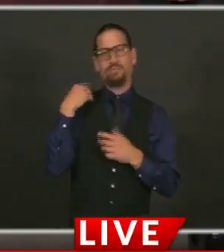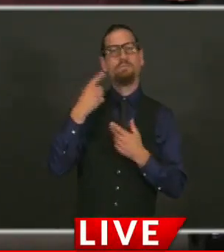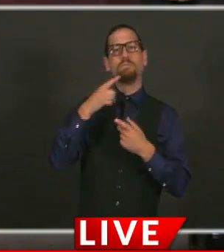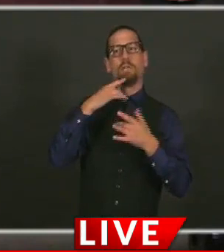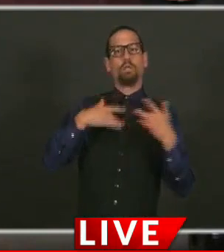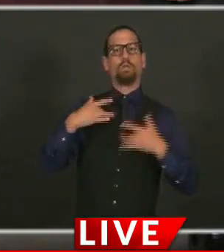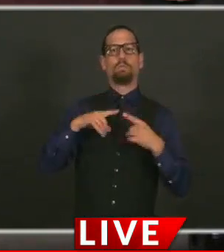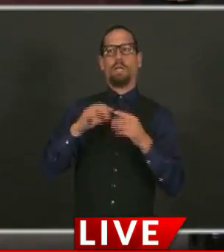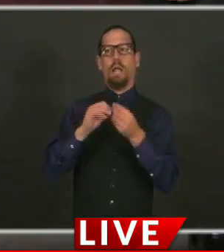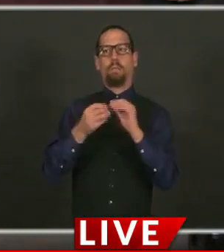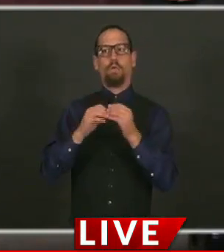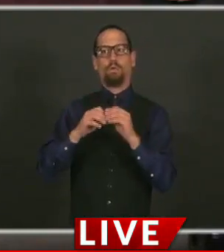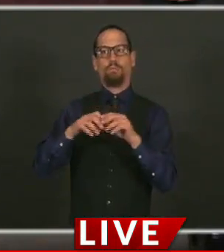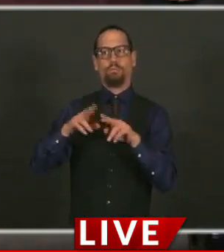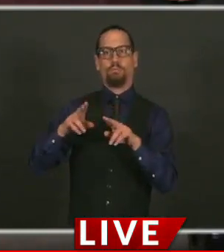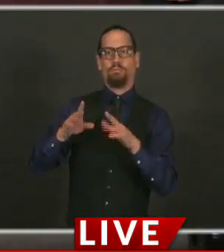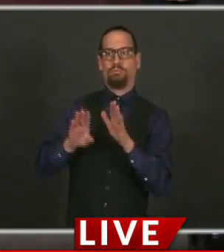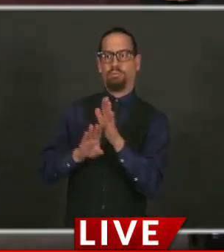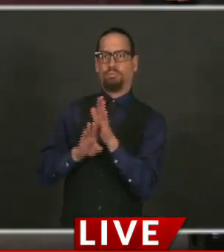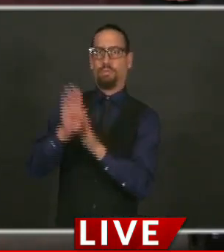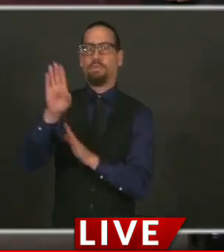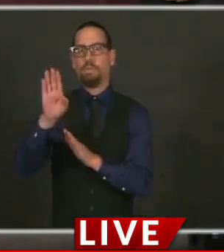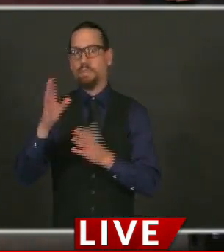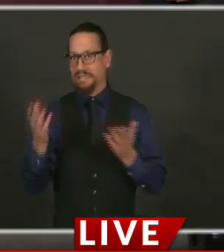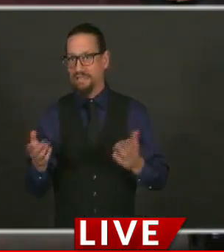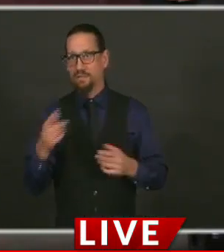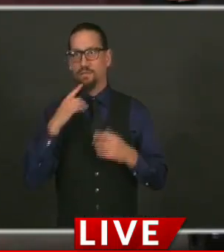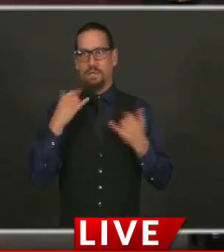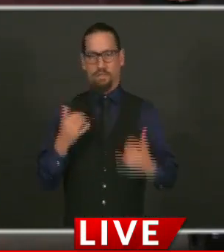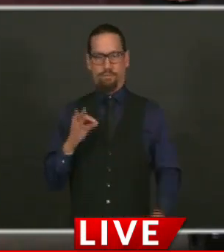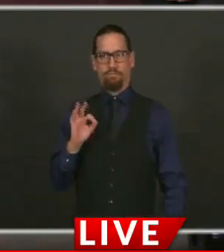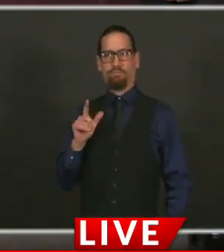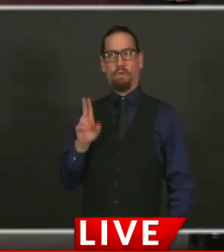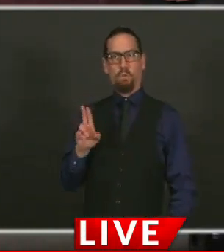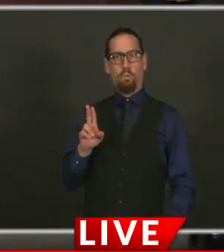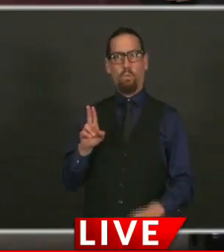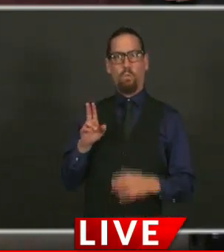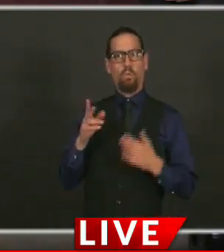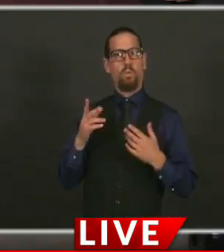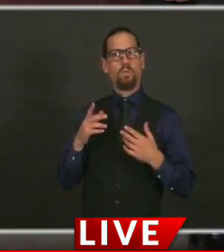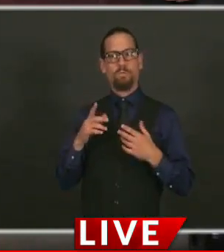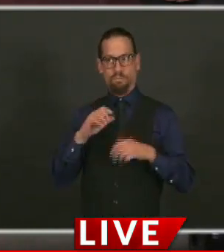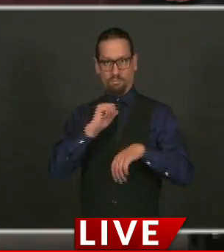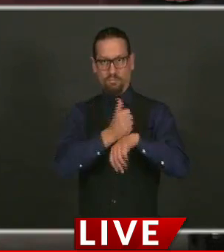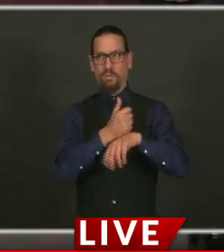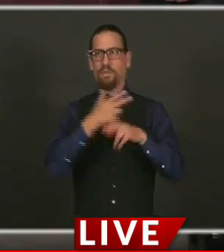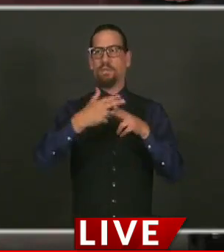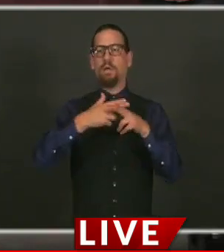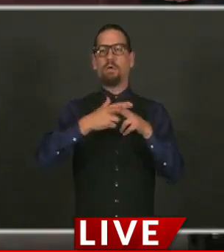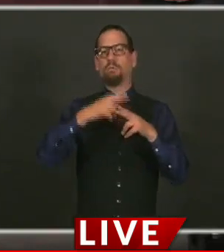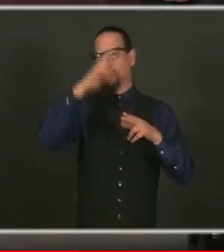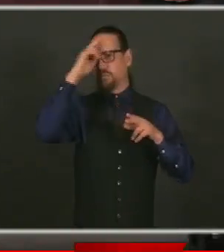LAST YEAR WE HEARD YOU WERE WORRIED ABOUT THE SEARCH. YOU WERE AT THE END OF THE FLU SEASON.